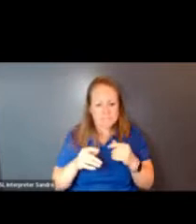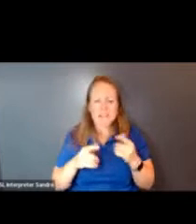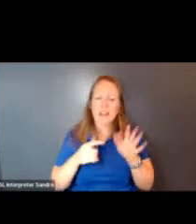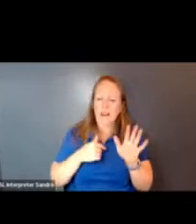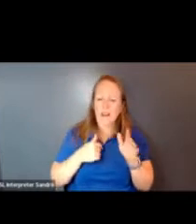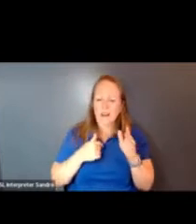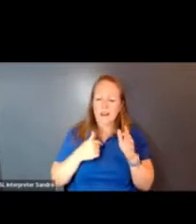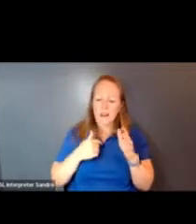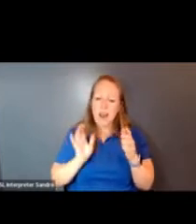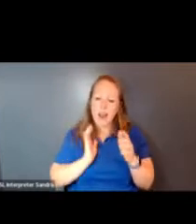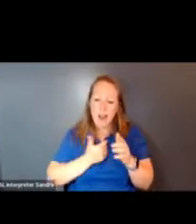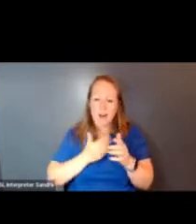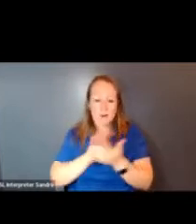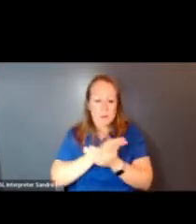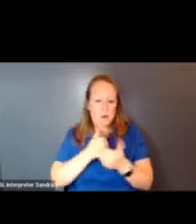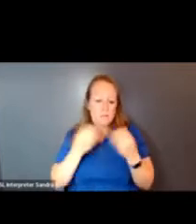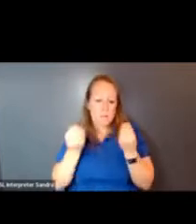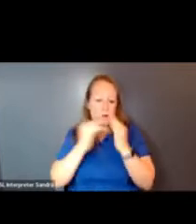for today. The next slide, please.